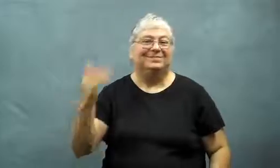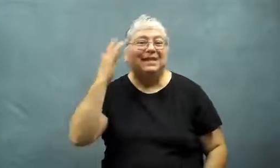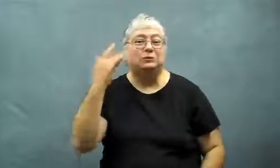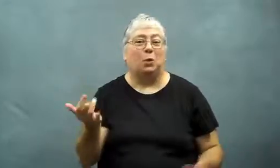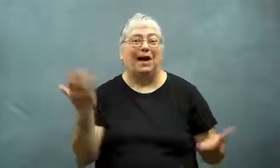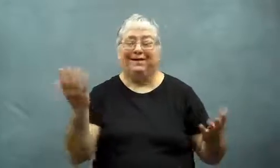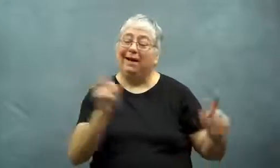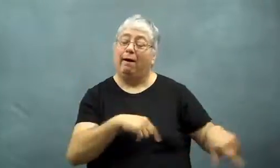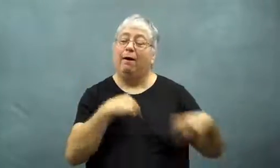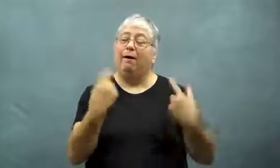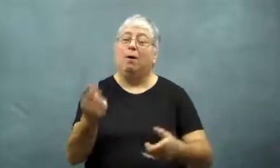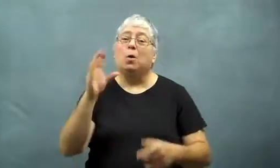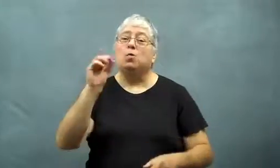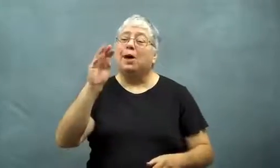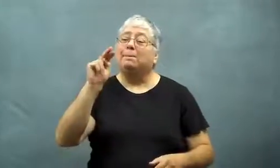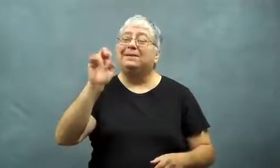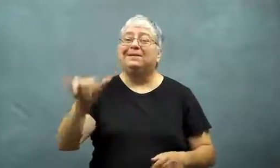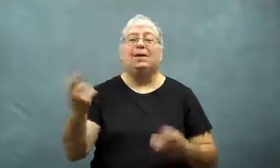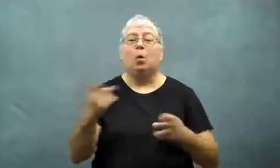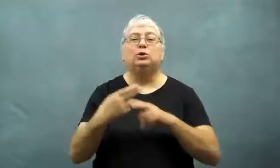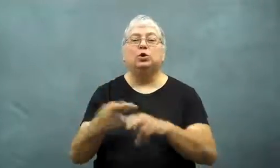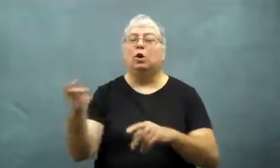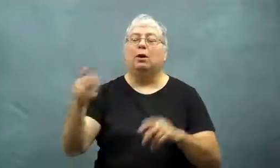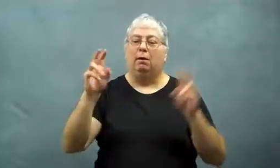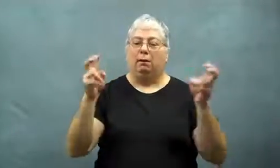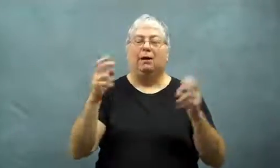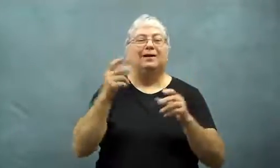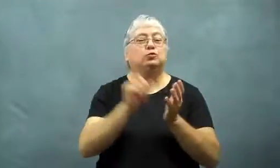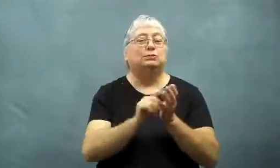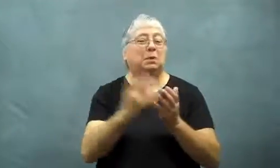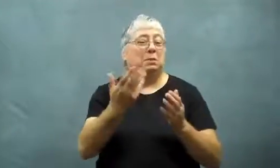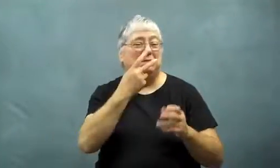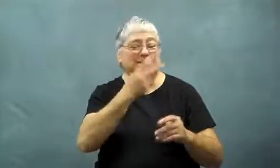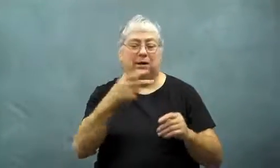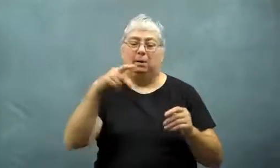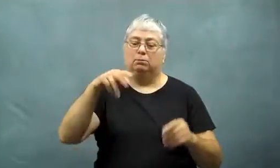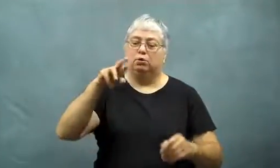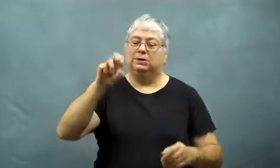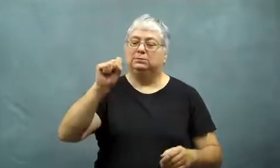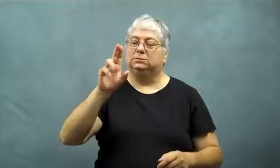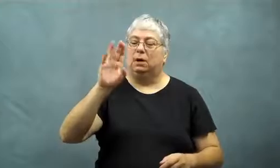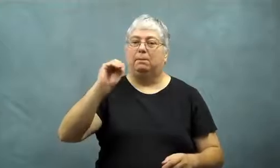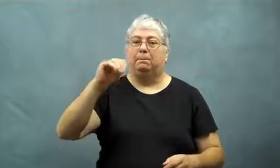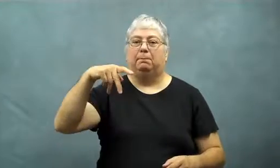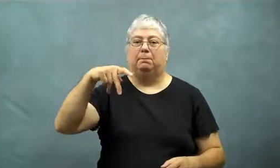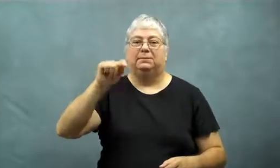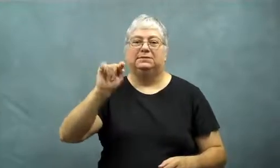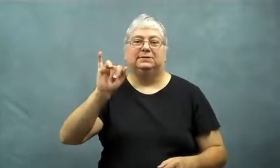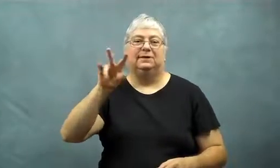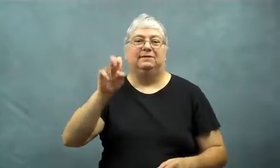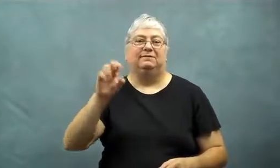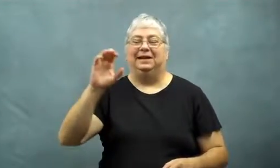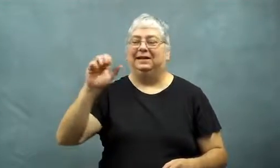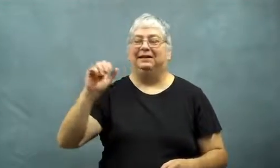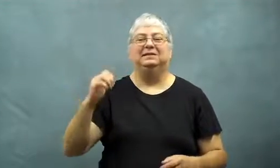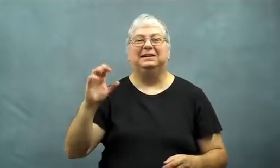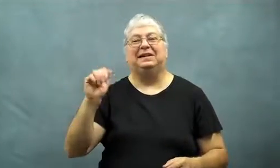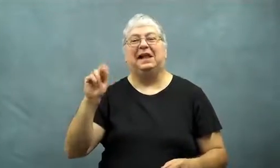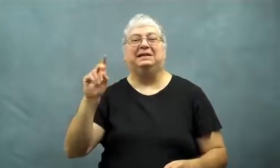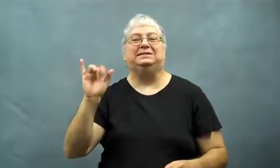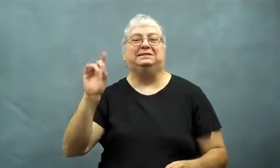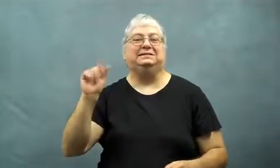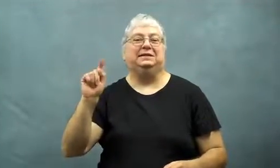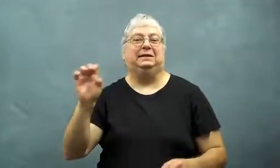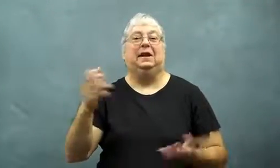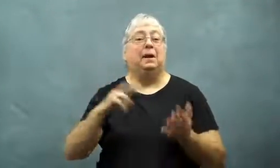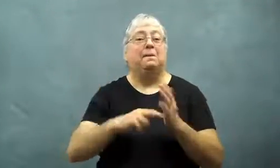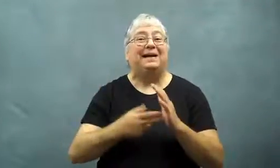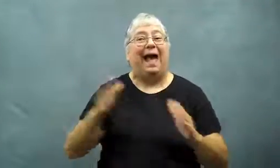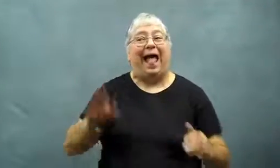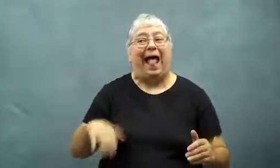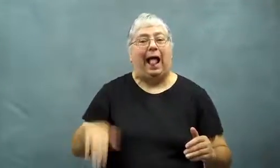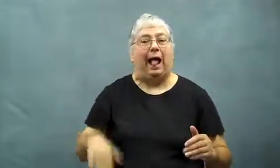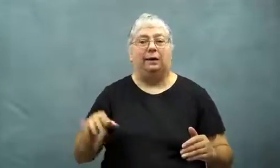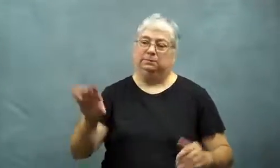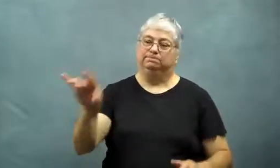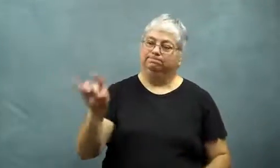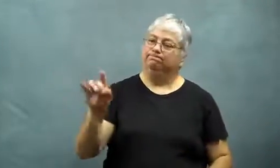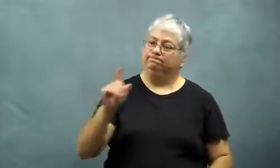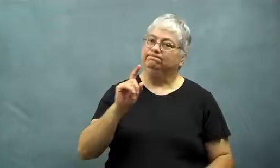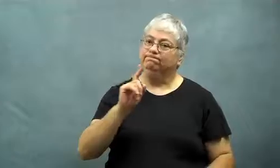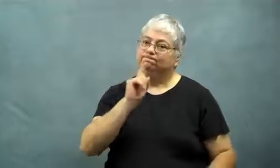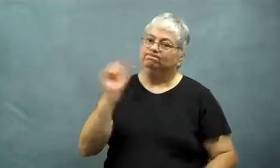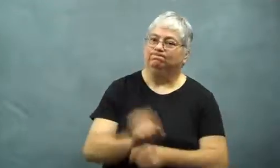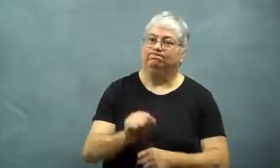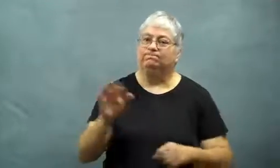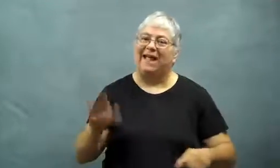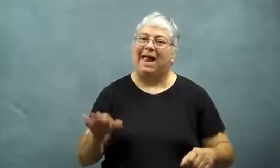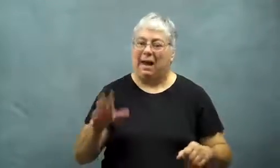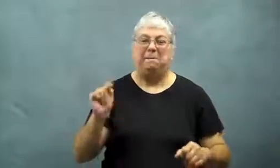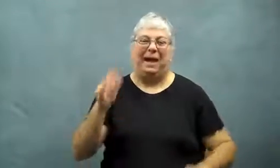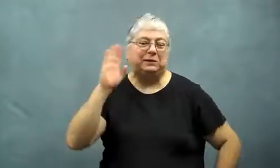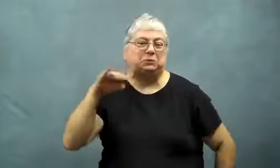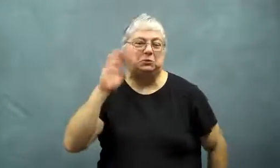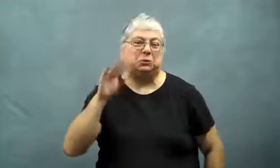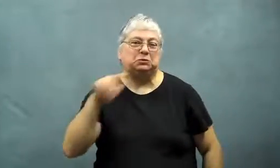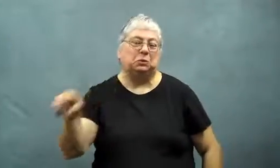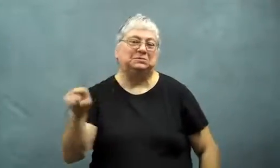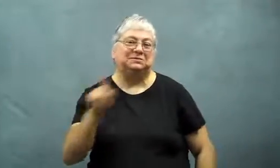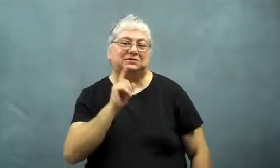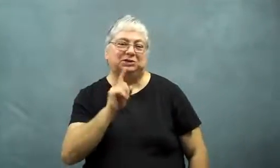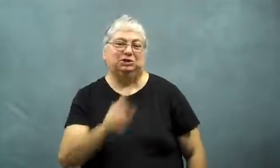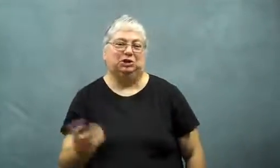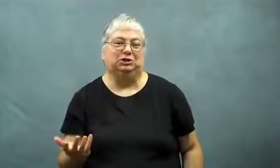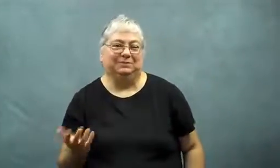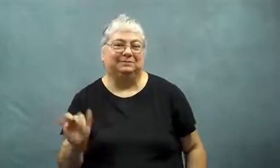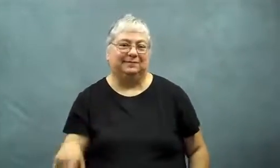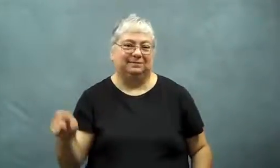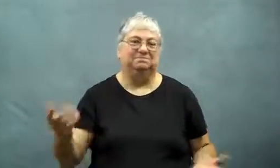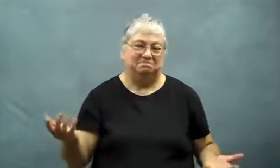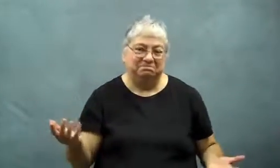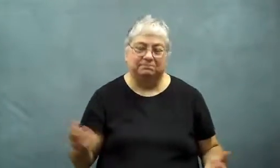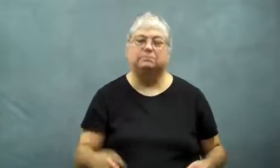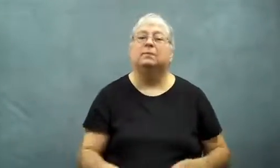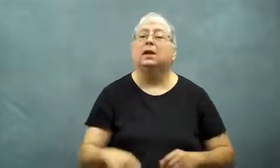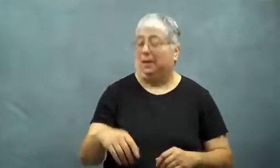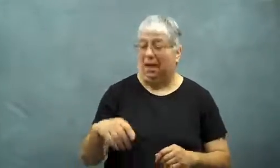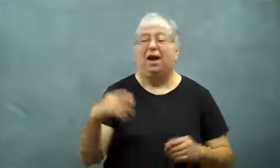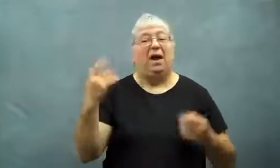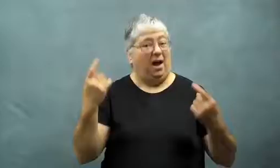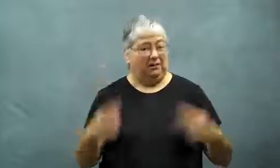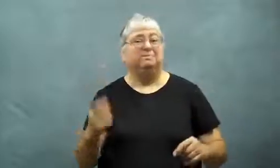That's why you may have seen him called the "presumptive candidate."